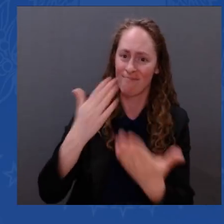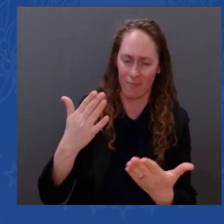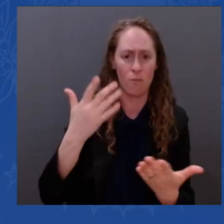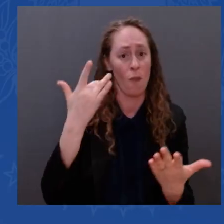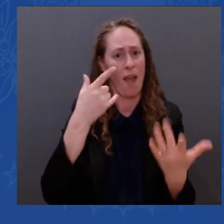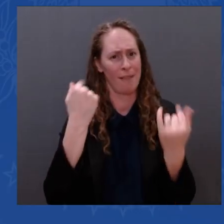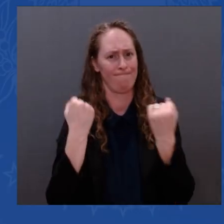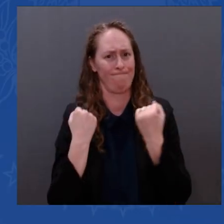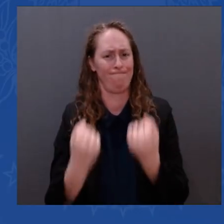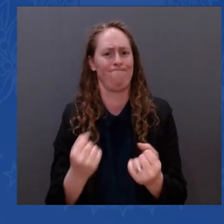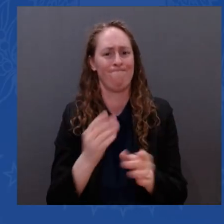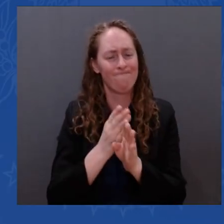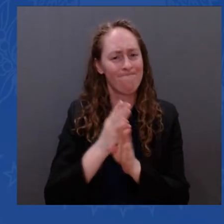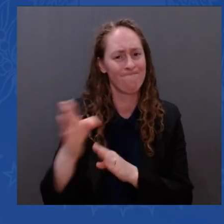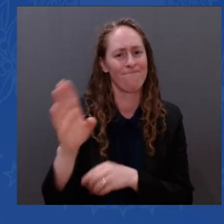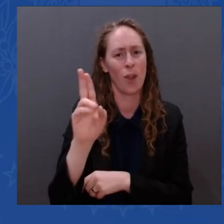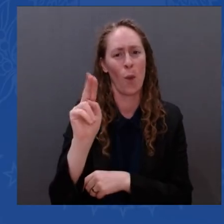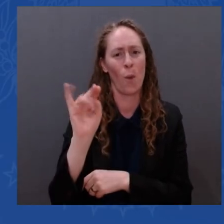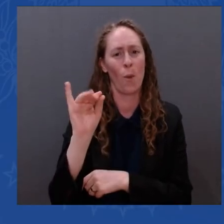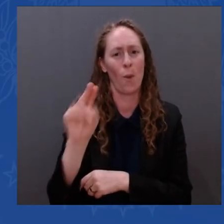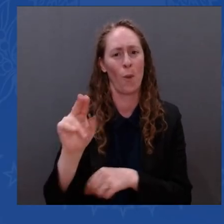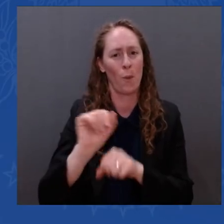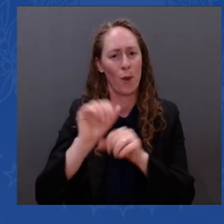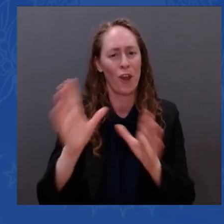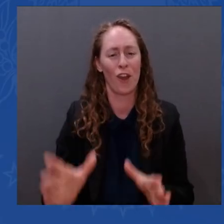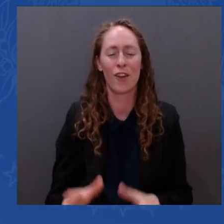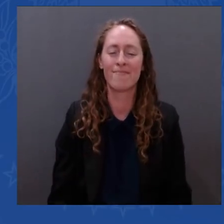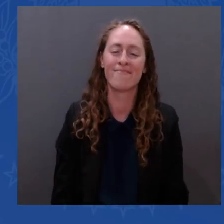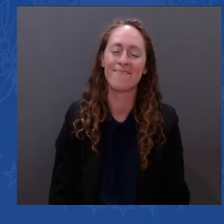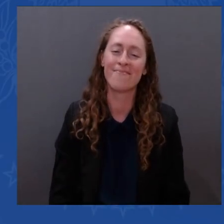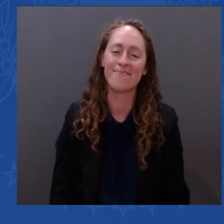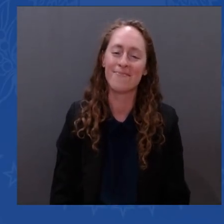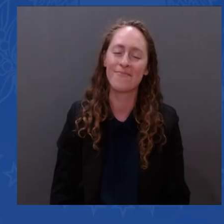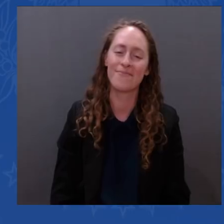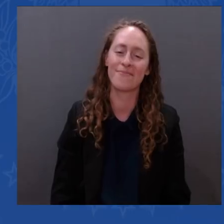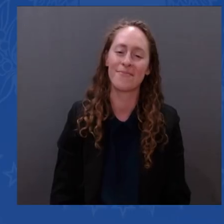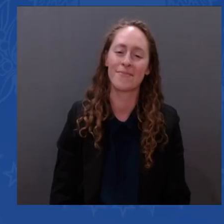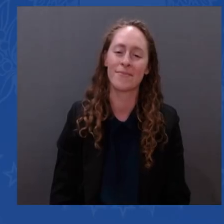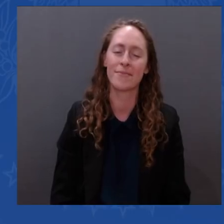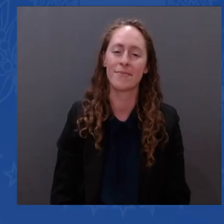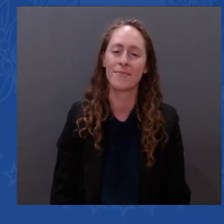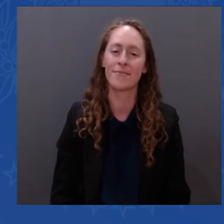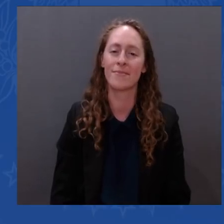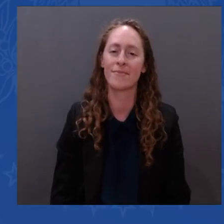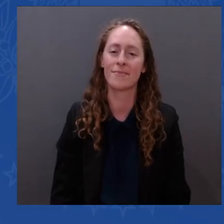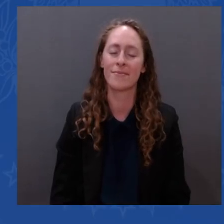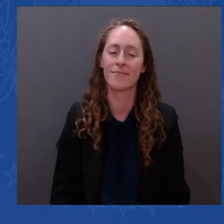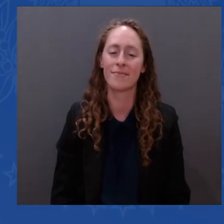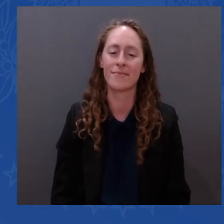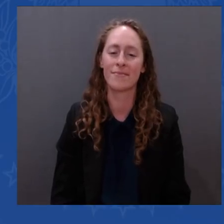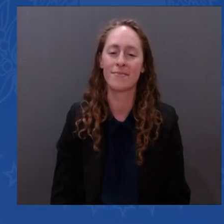and electric vehicle batteries would be made stronger by a collective bargaining relationship with our unions.